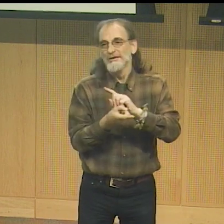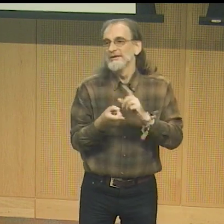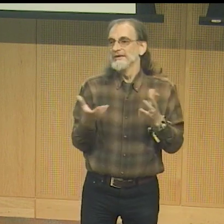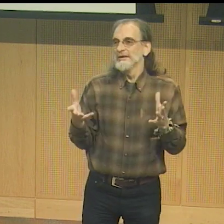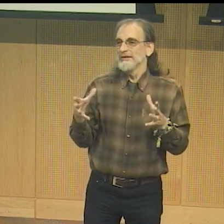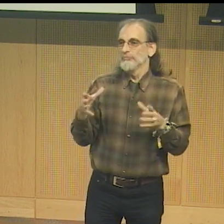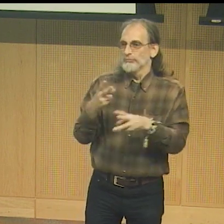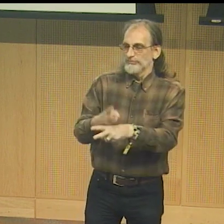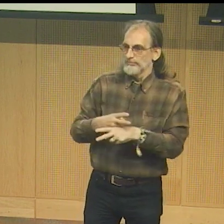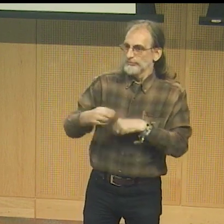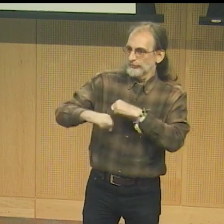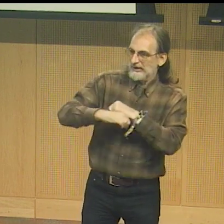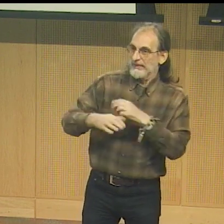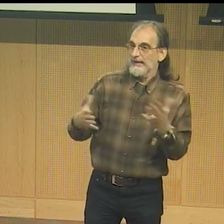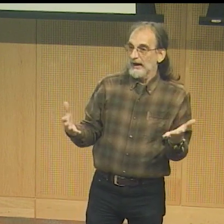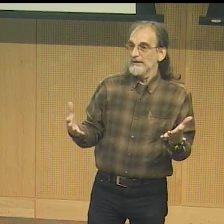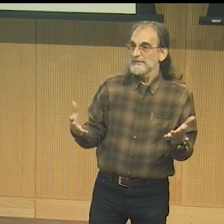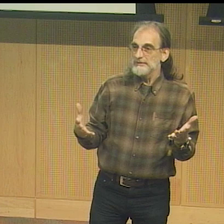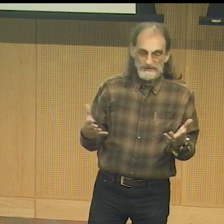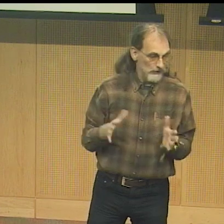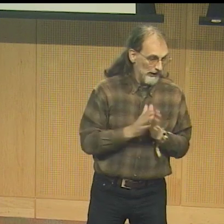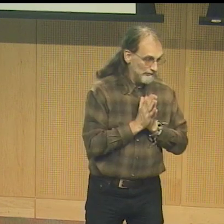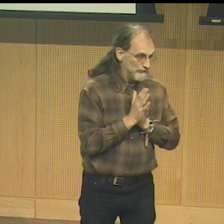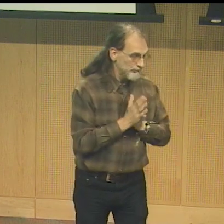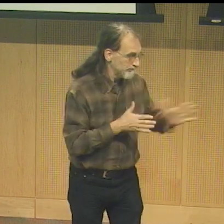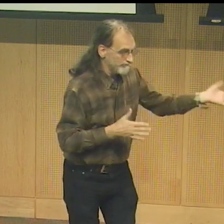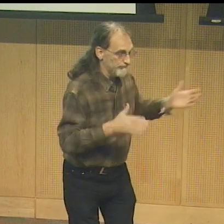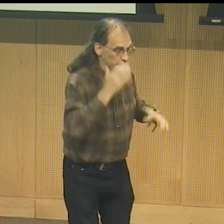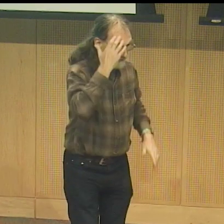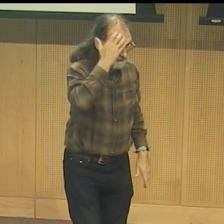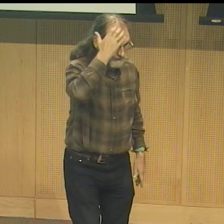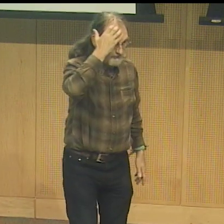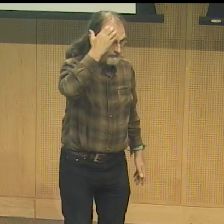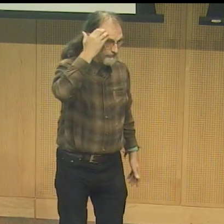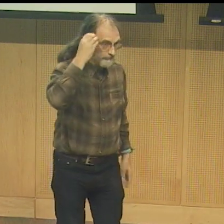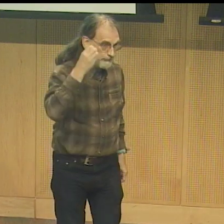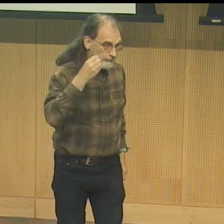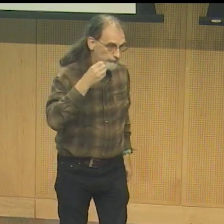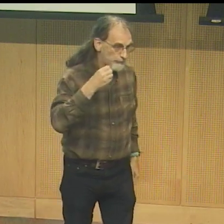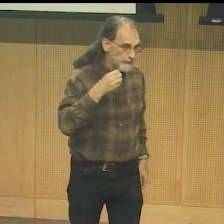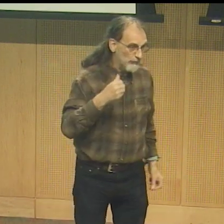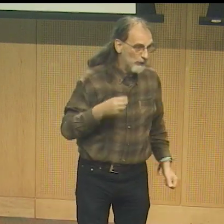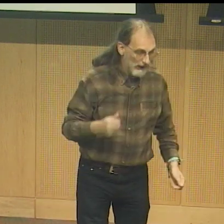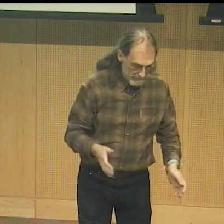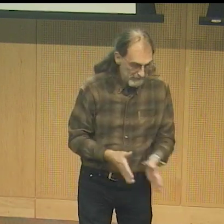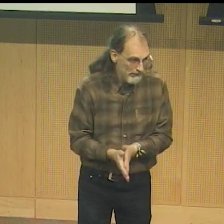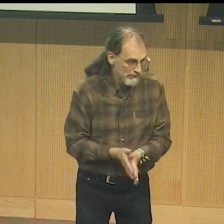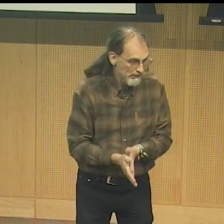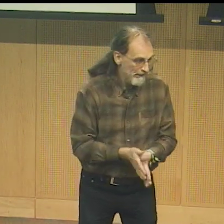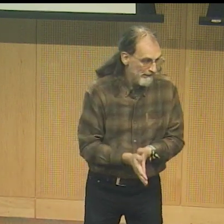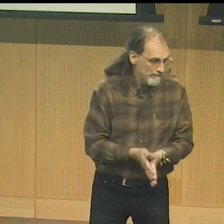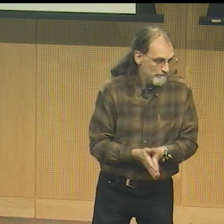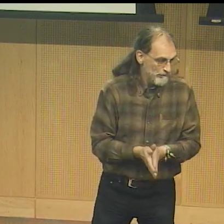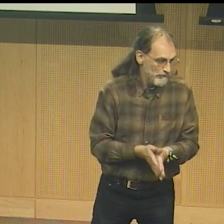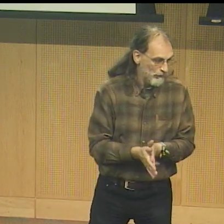to use those as models to begin to have legislation that protects the cultural aspects of the community.